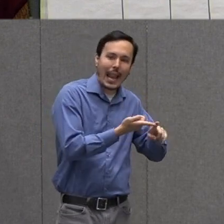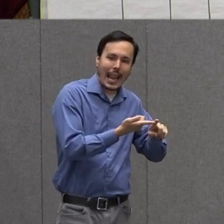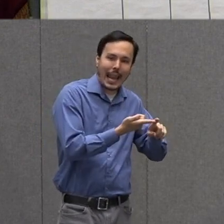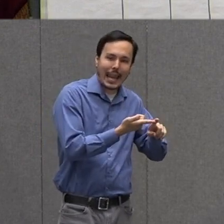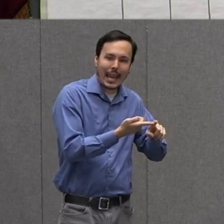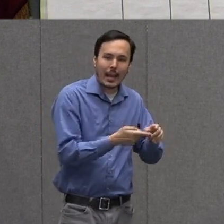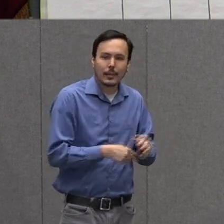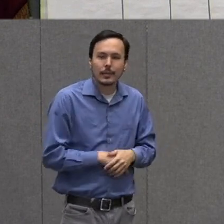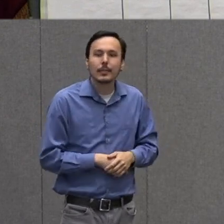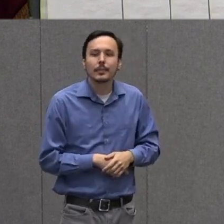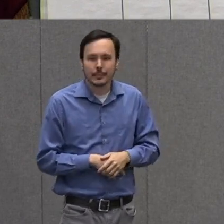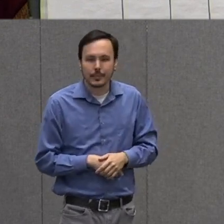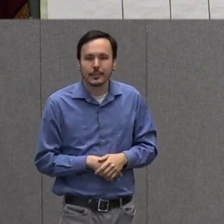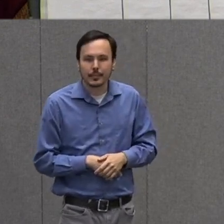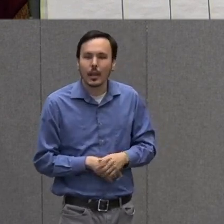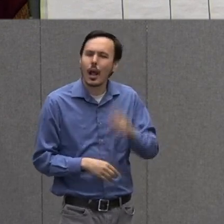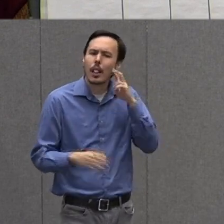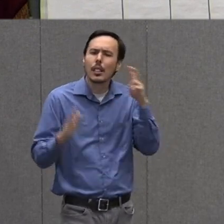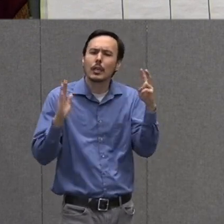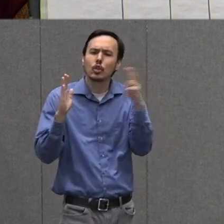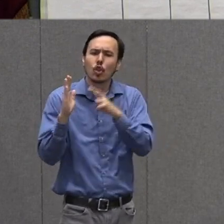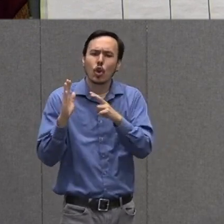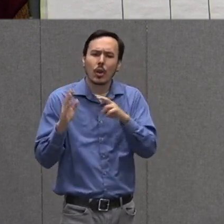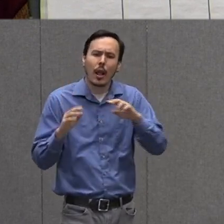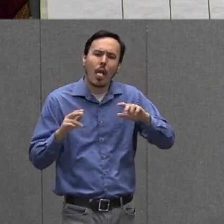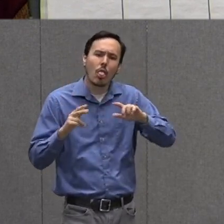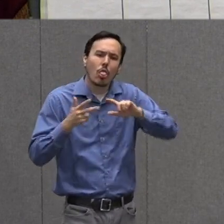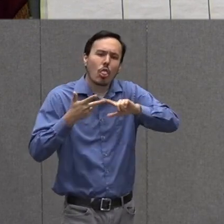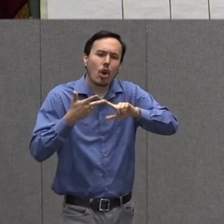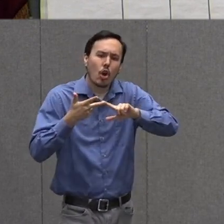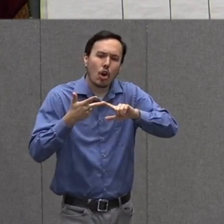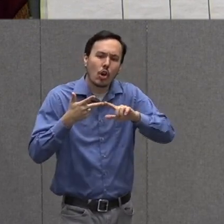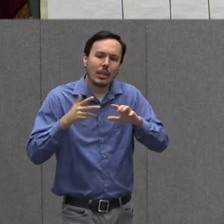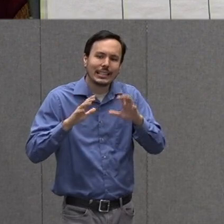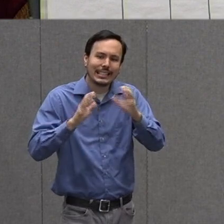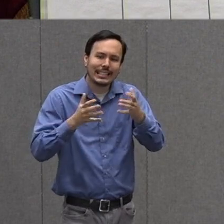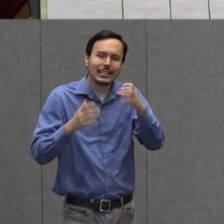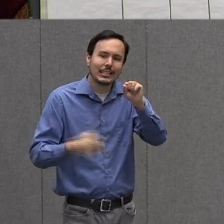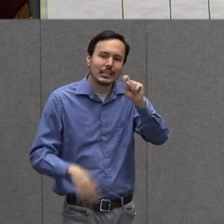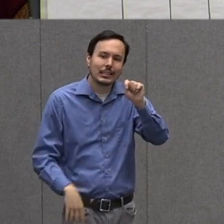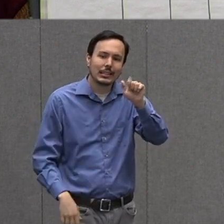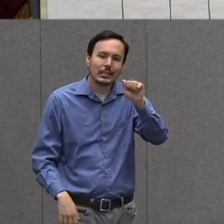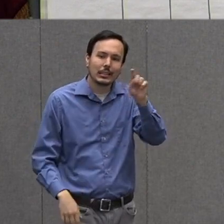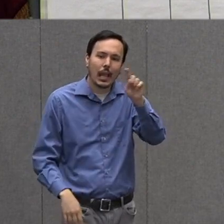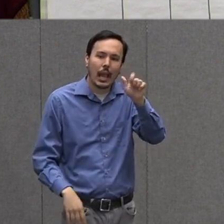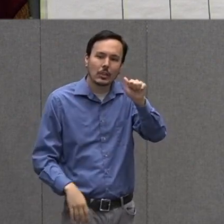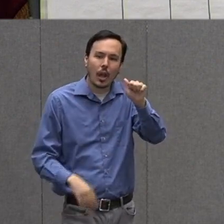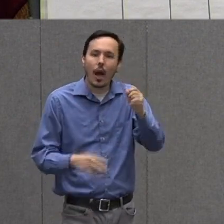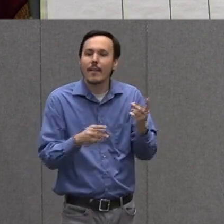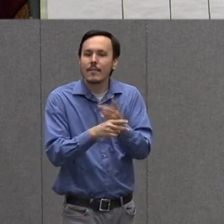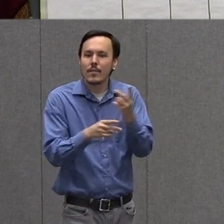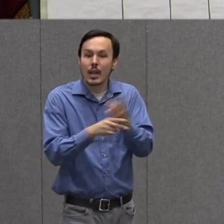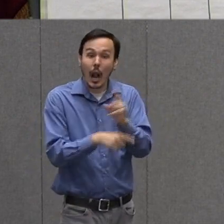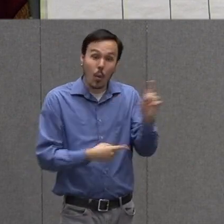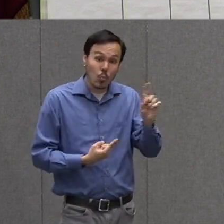Let's look at this stanza, our third stanza, to figure out where or when we have volunteers.